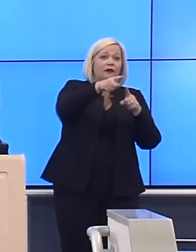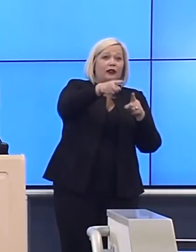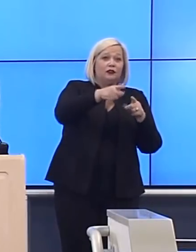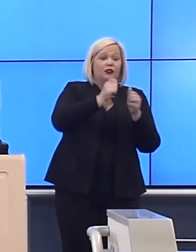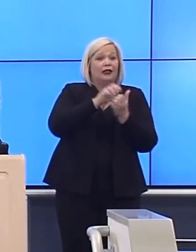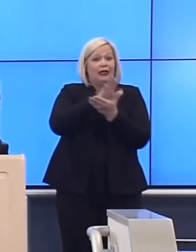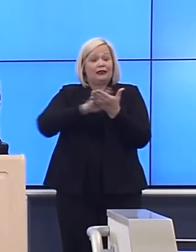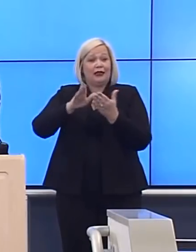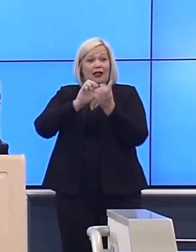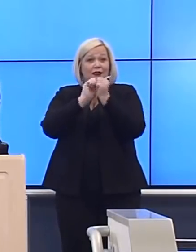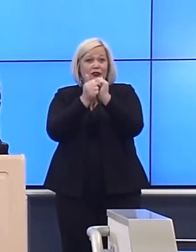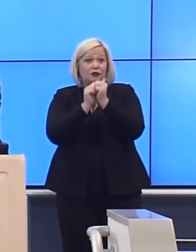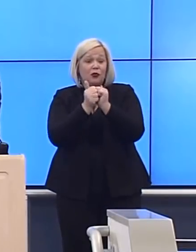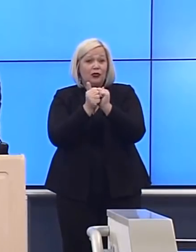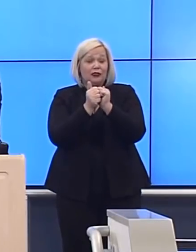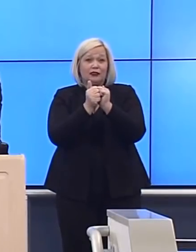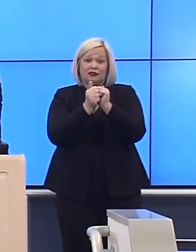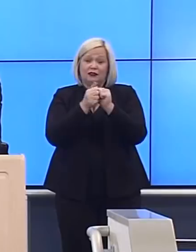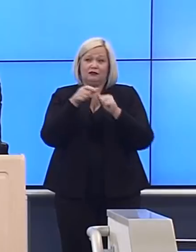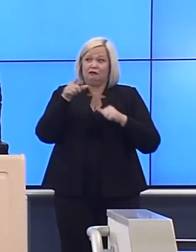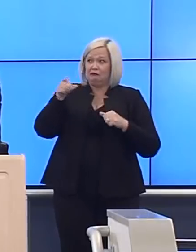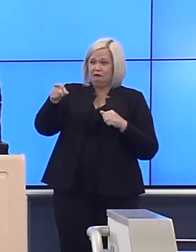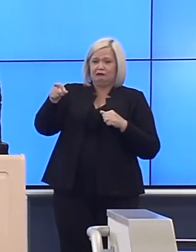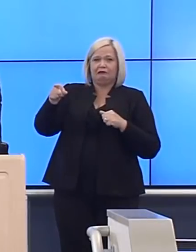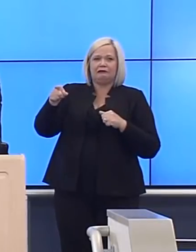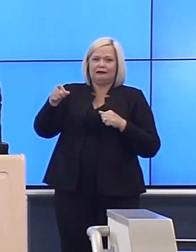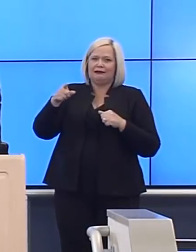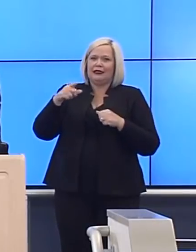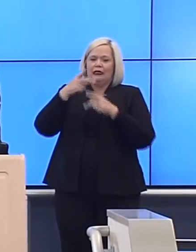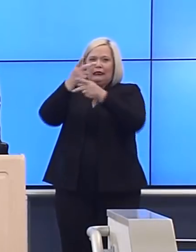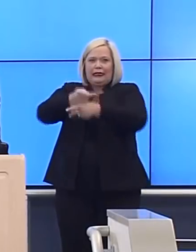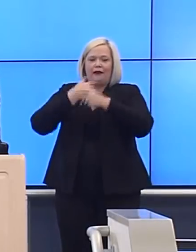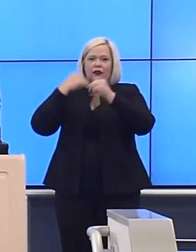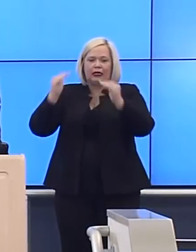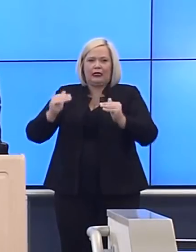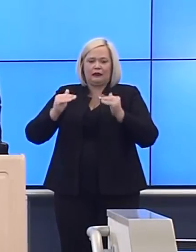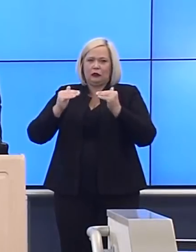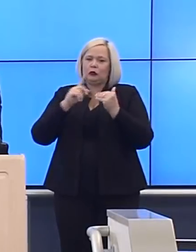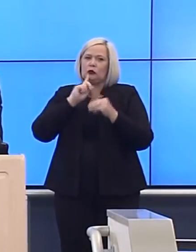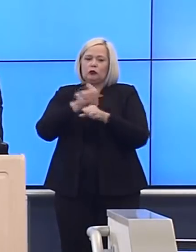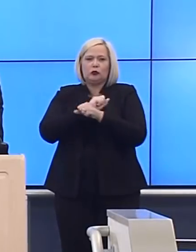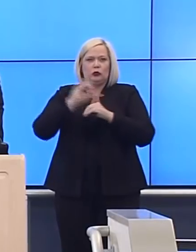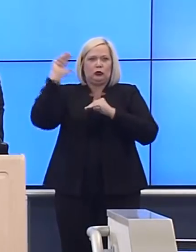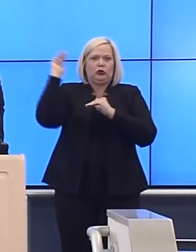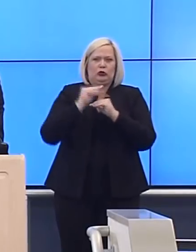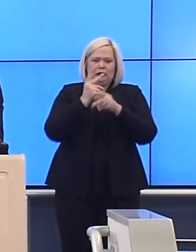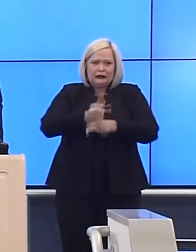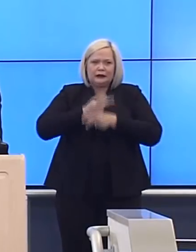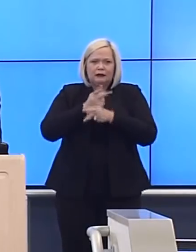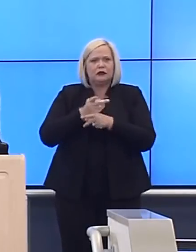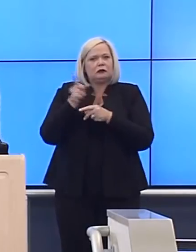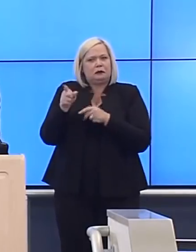TO INDOORS LIKE LOCKER ROOMS AND VANCE. PROFESSIONAL AND COLLEGE SPORTS. THAT COMMUTE